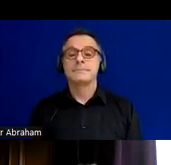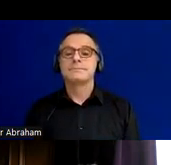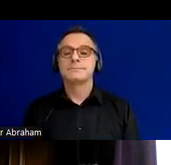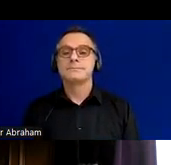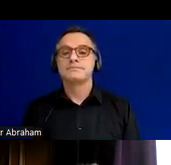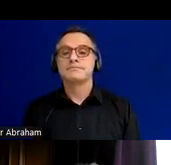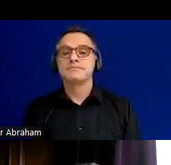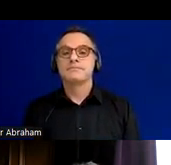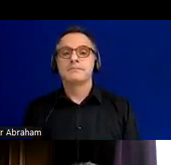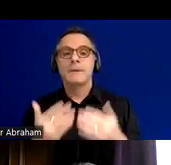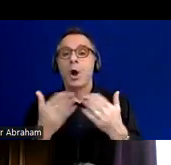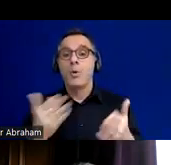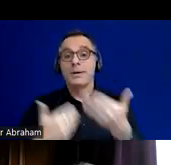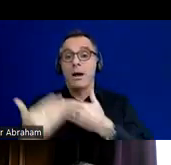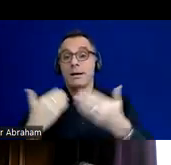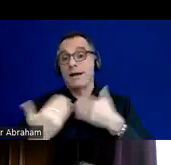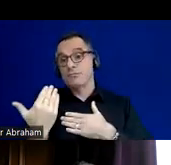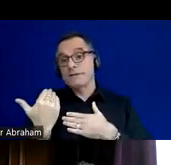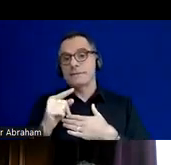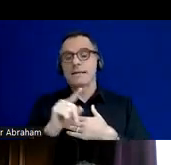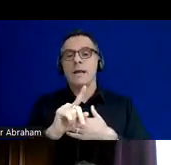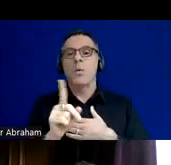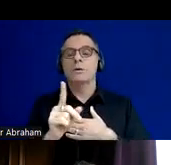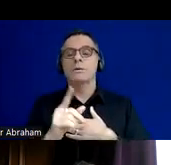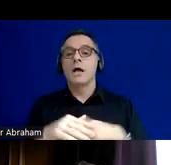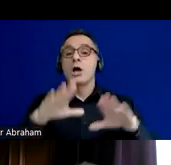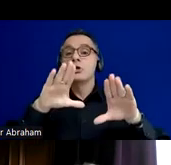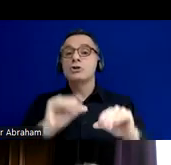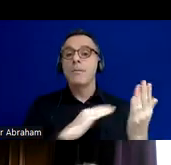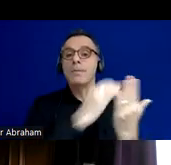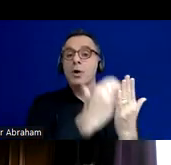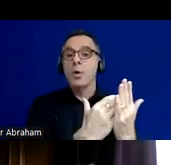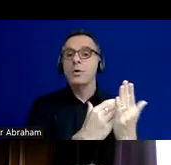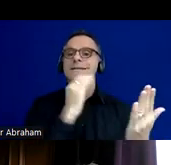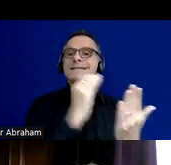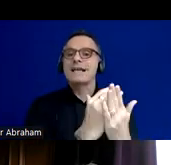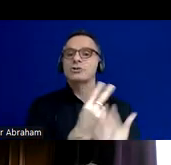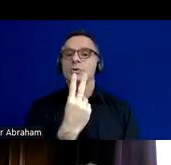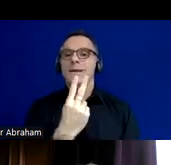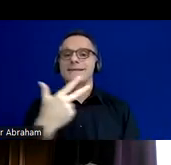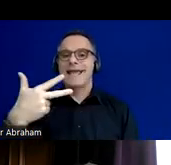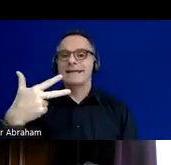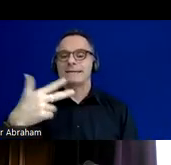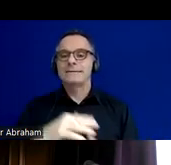the Open Archives done recently have been about Stop the Clause: Section 28. We did do a Roller